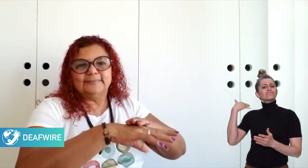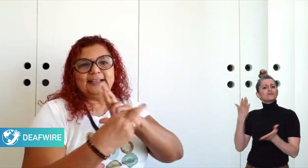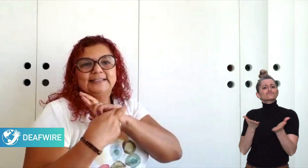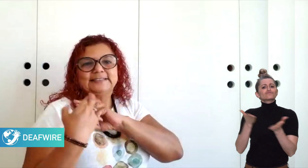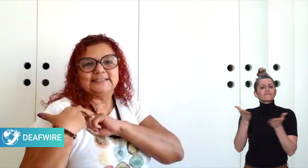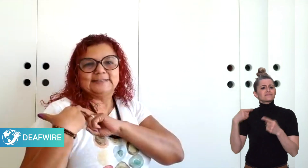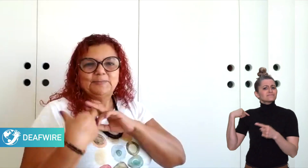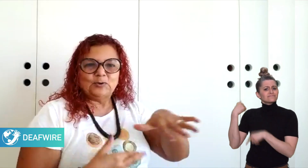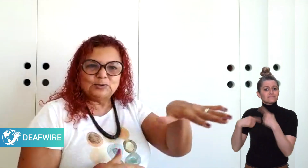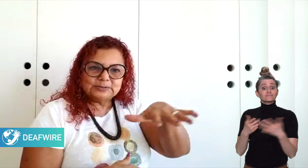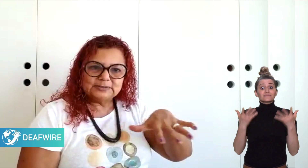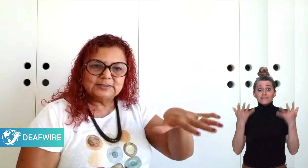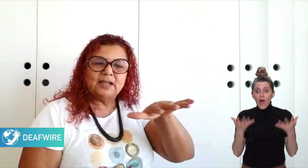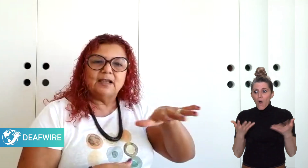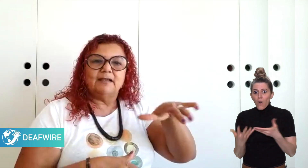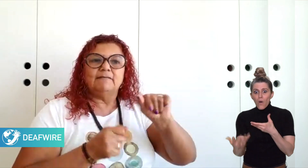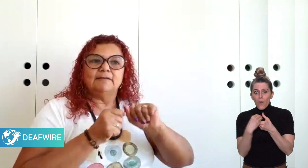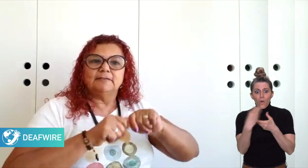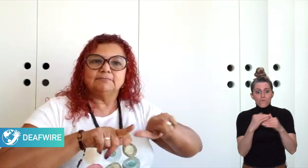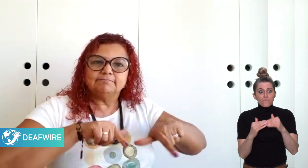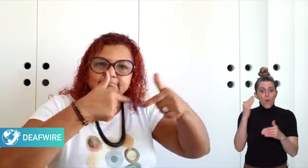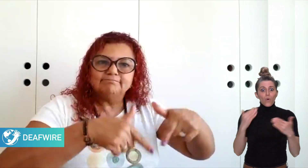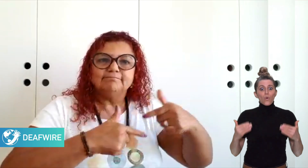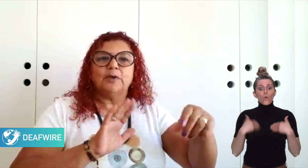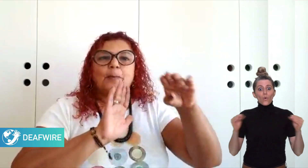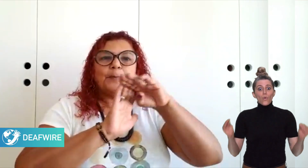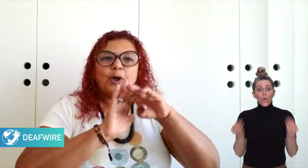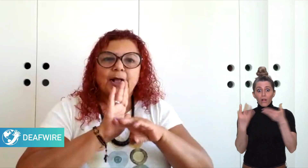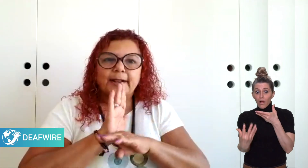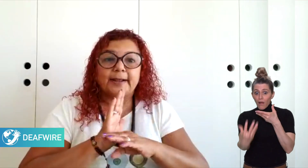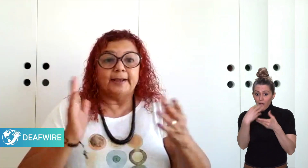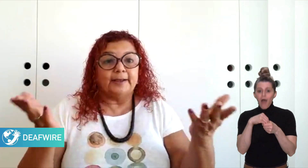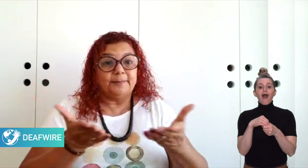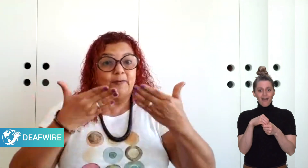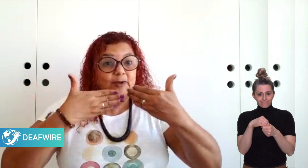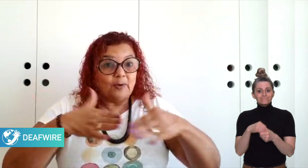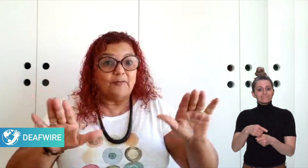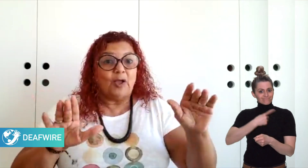the association opens again. Our association has not incorporated